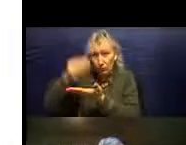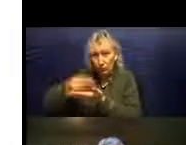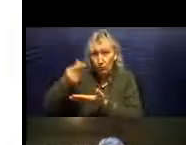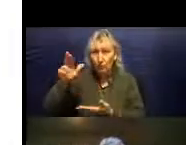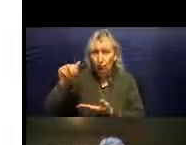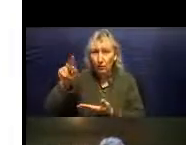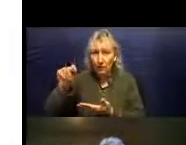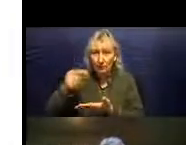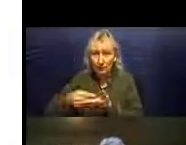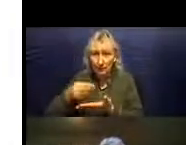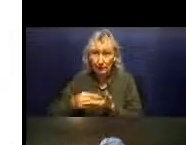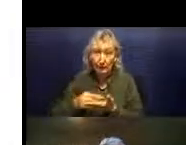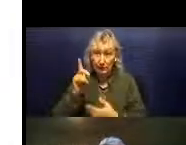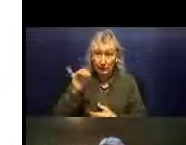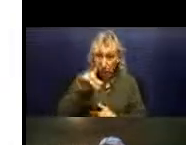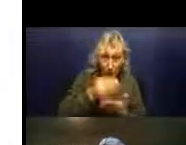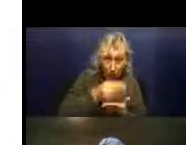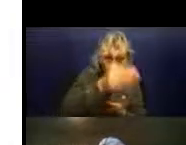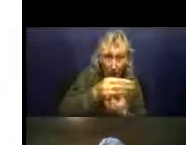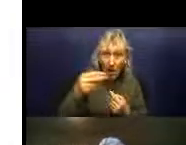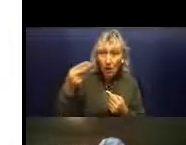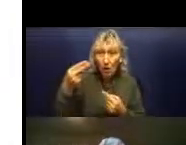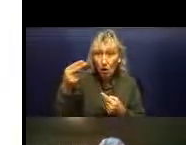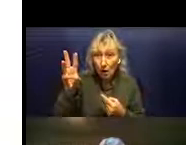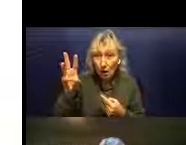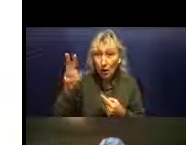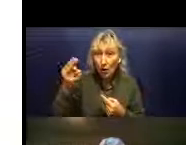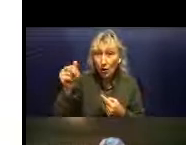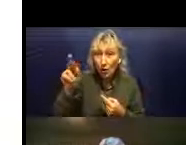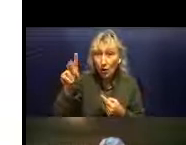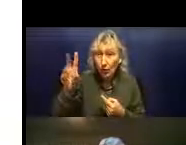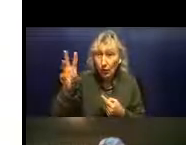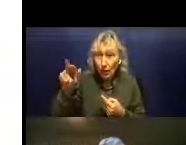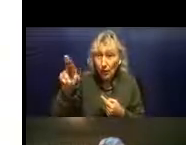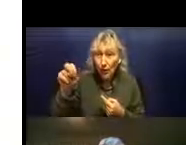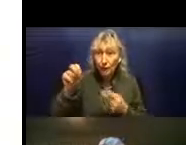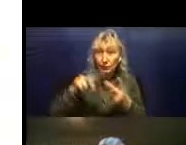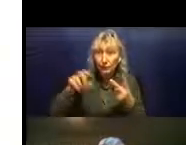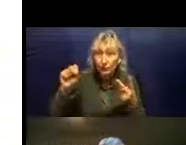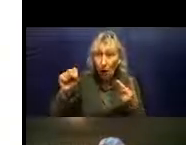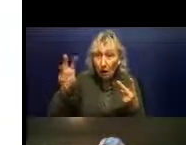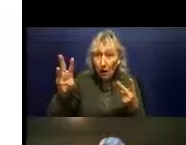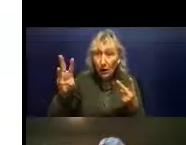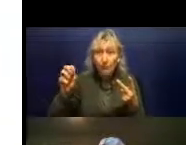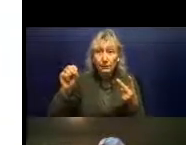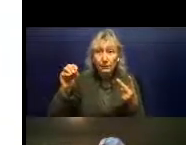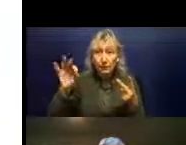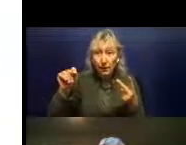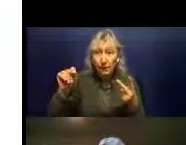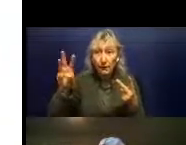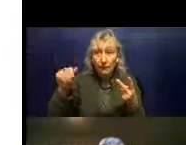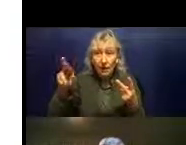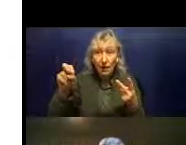And and so when it comes to the reporting requirements you'll have you know it's a brief report required for this grant funding.